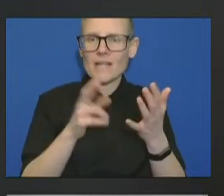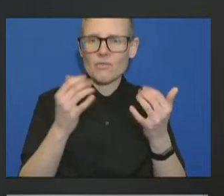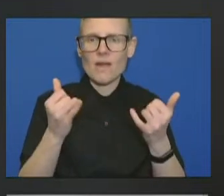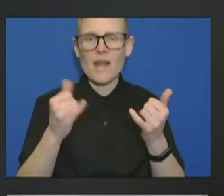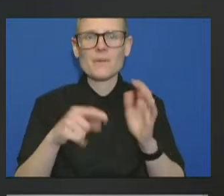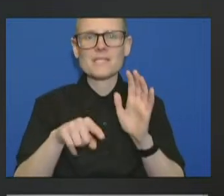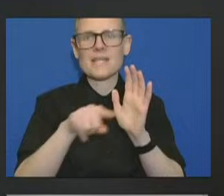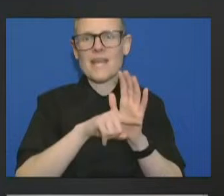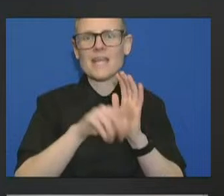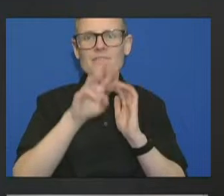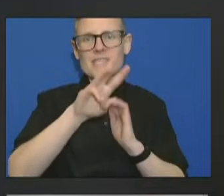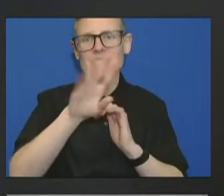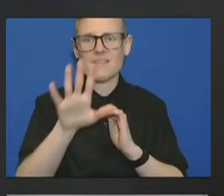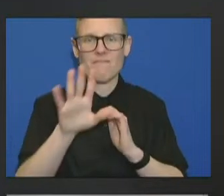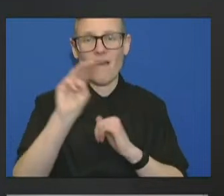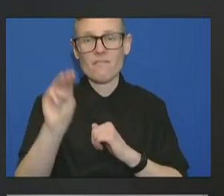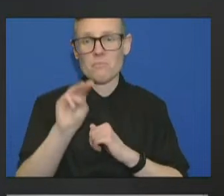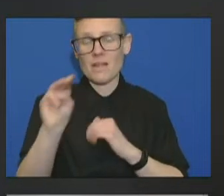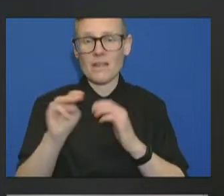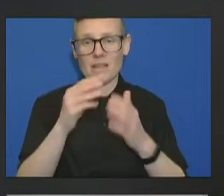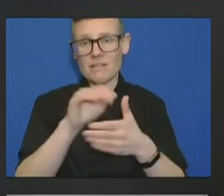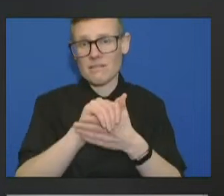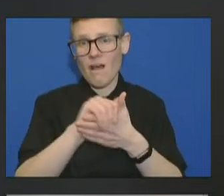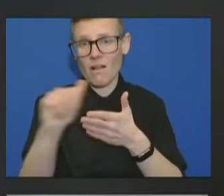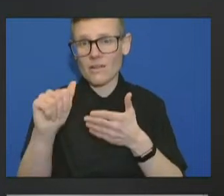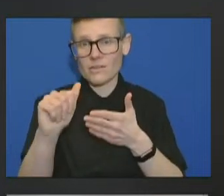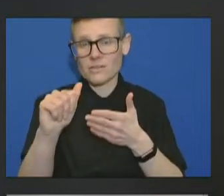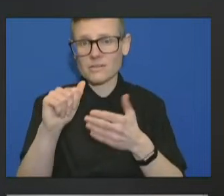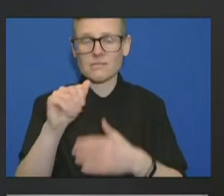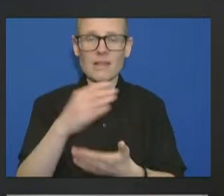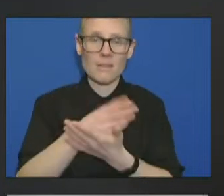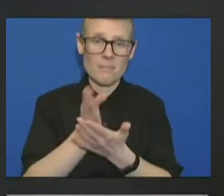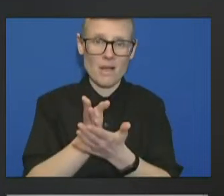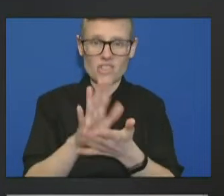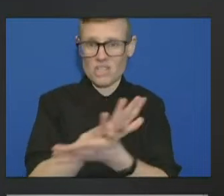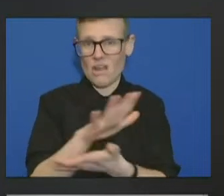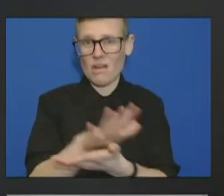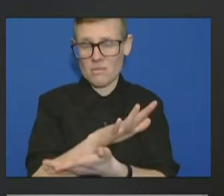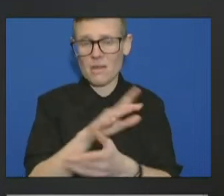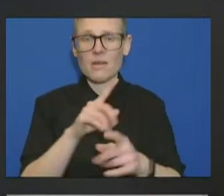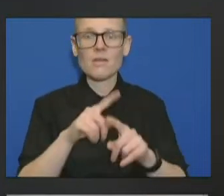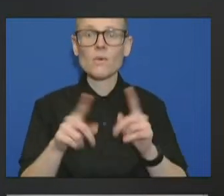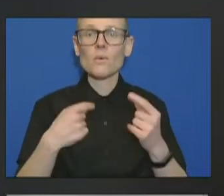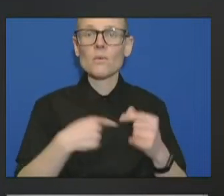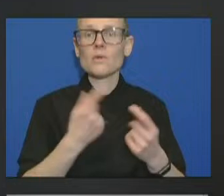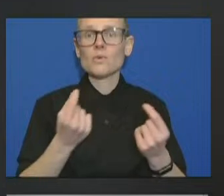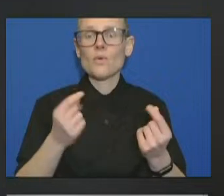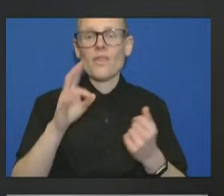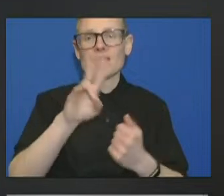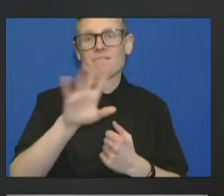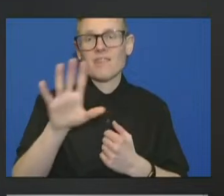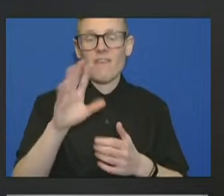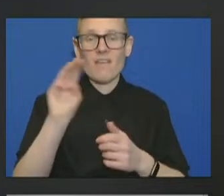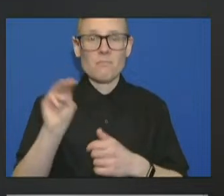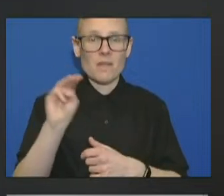what we are trying to do is it's reflected as a -$65 million in